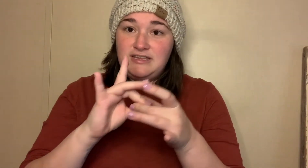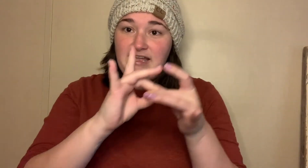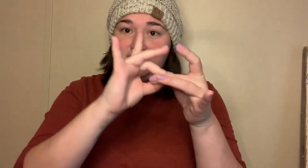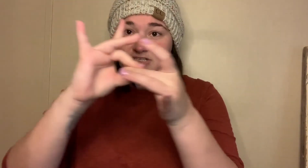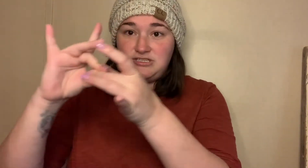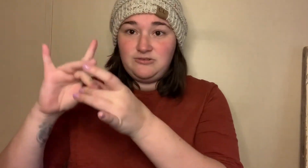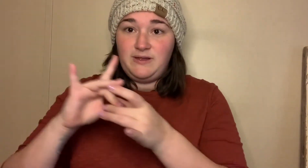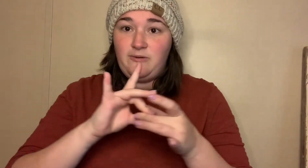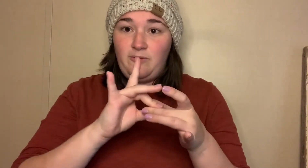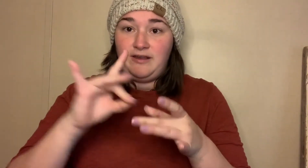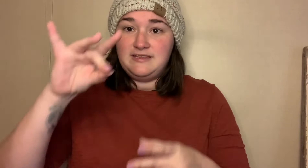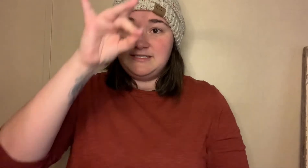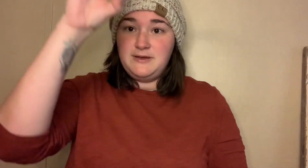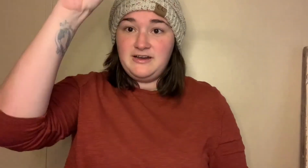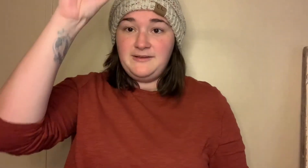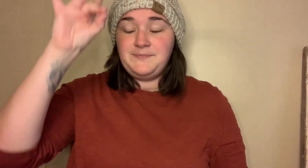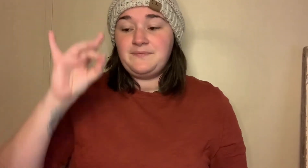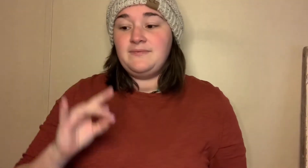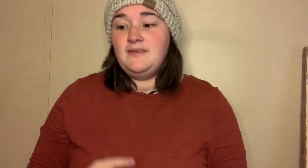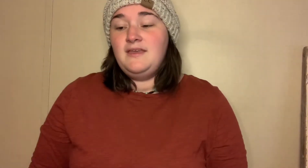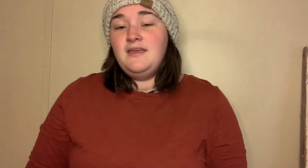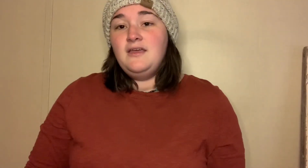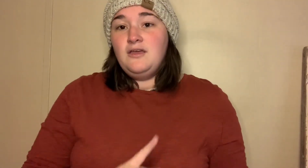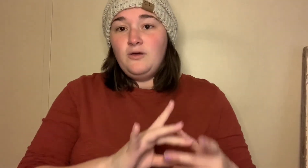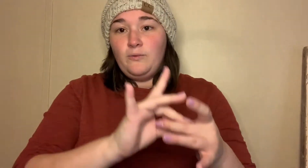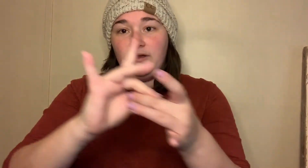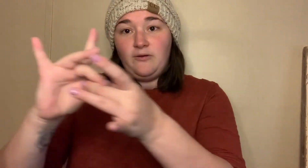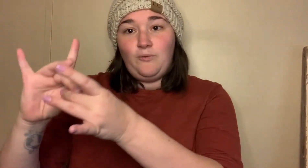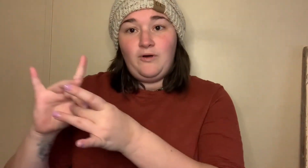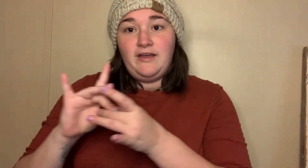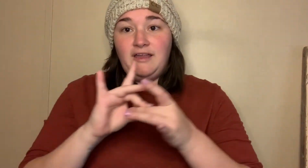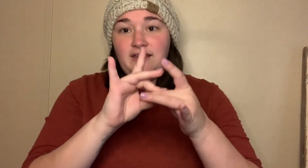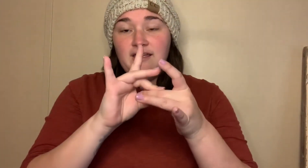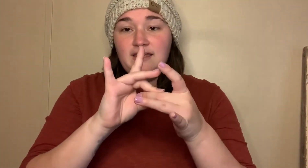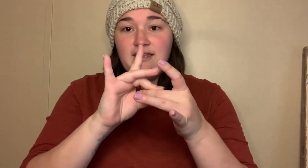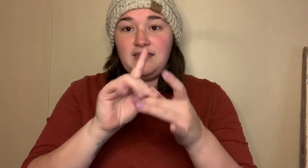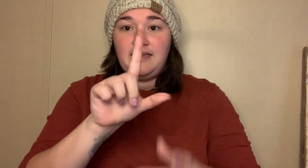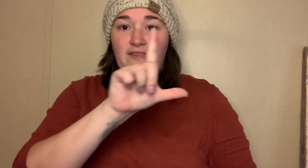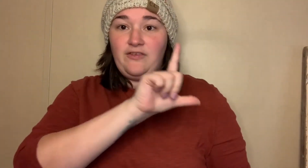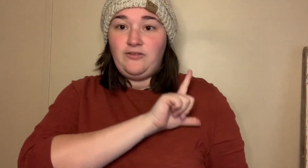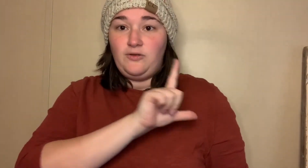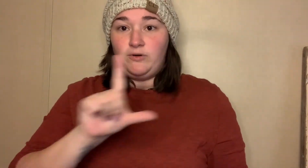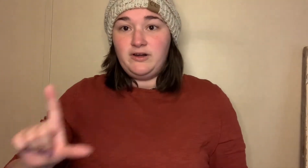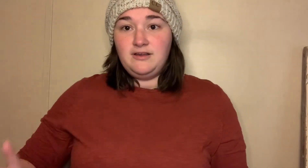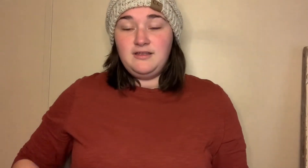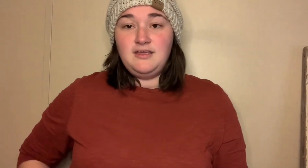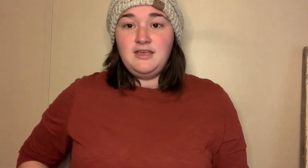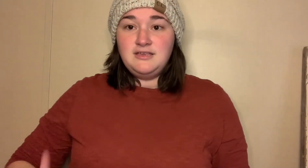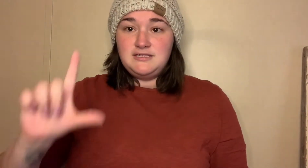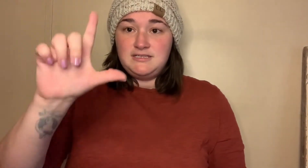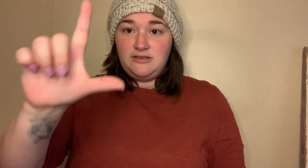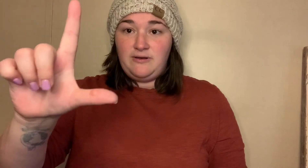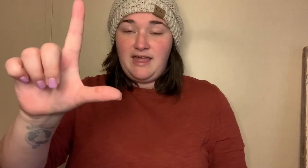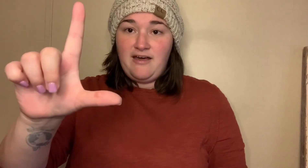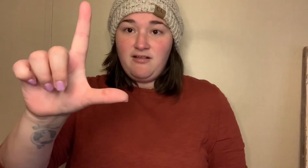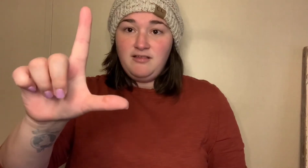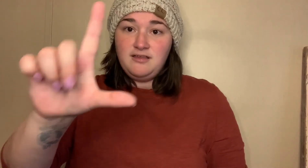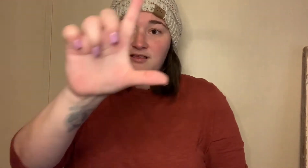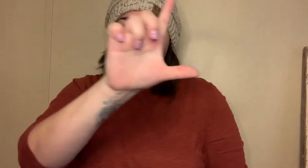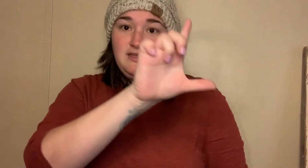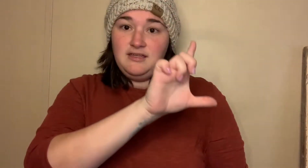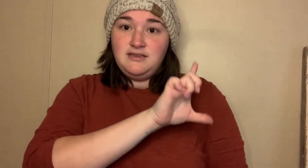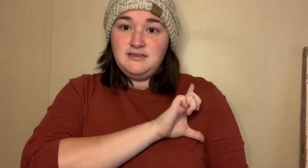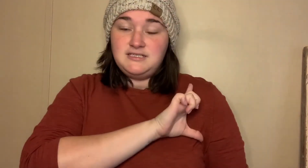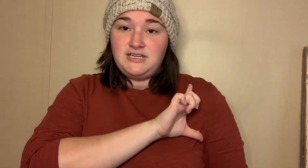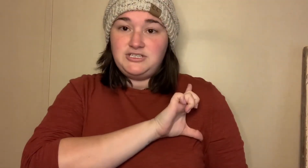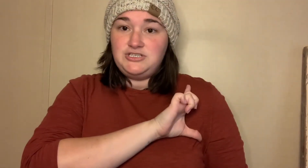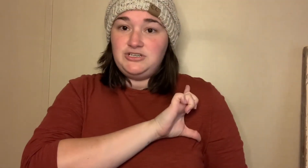and they can just do we are one in the spirit we are one in the lord so an L touches your